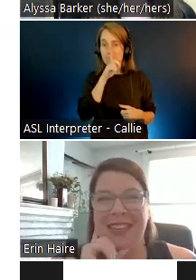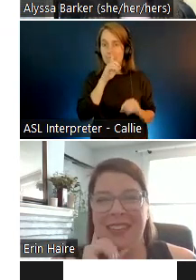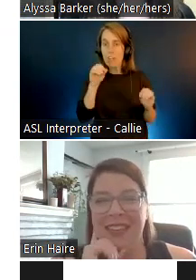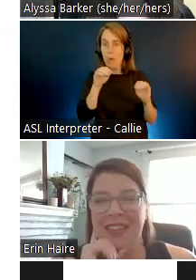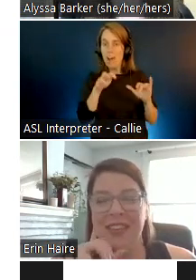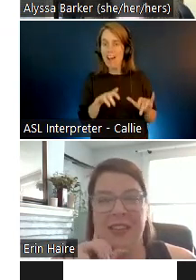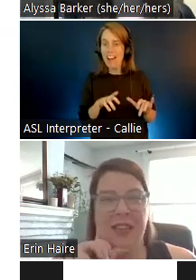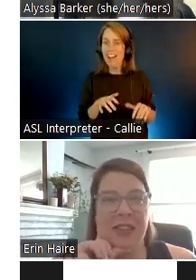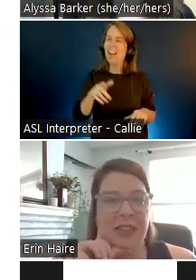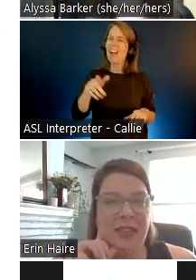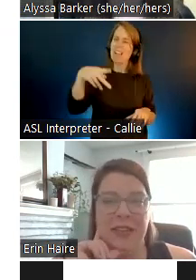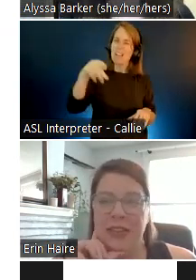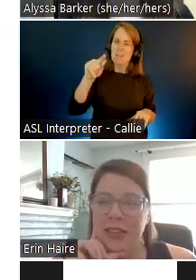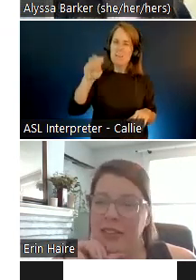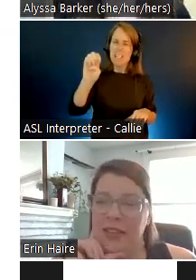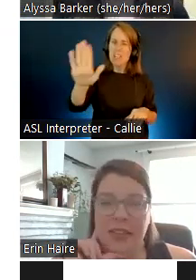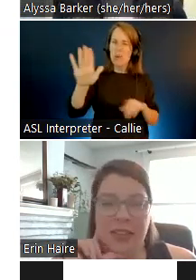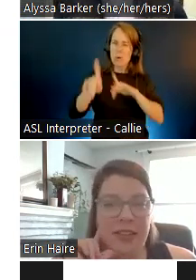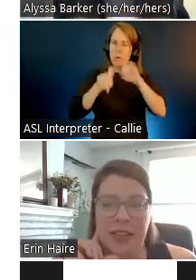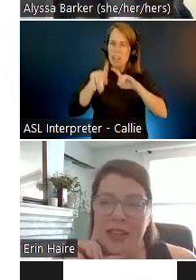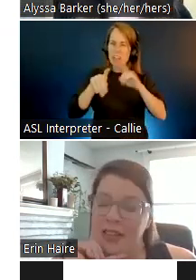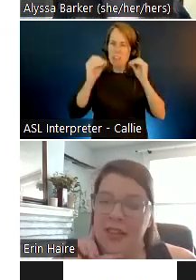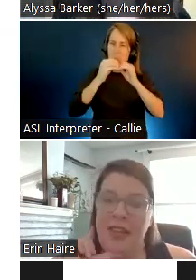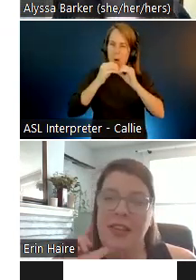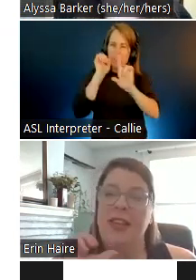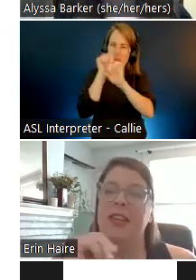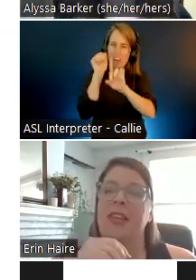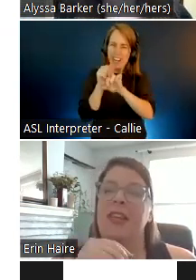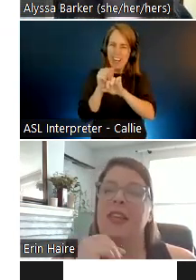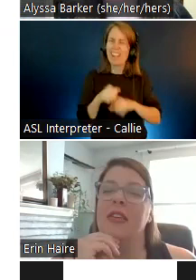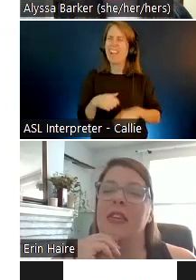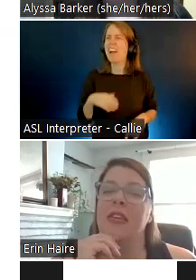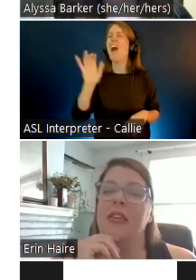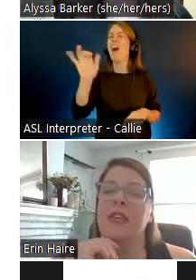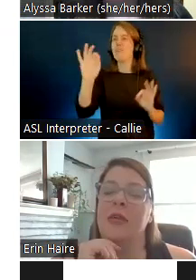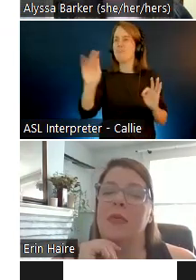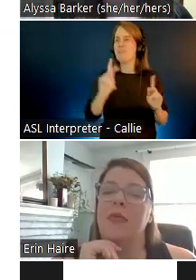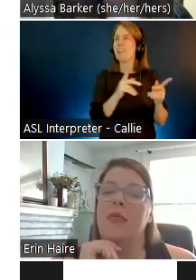are getting trickier Pete: that's the okay all right here we go reasonable modifications